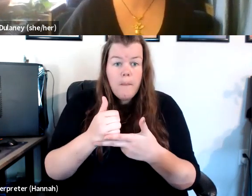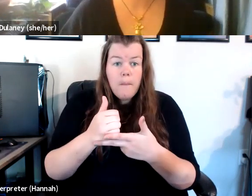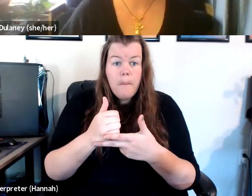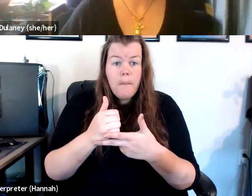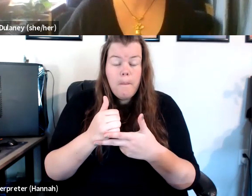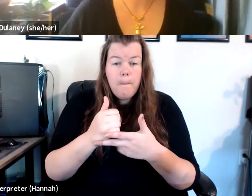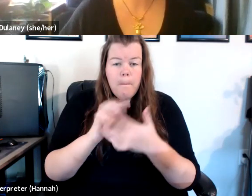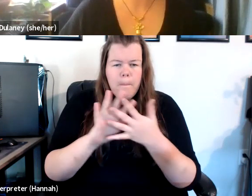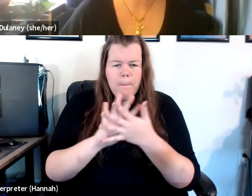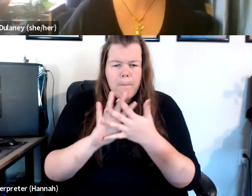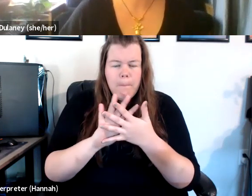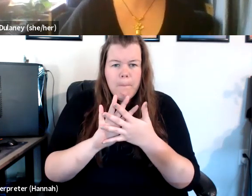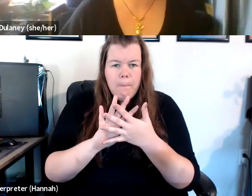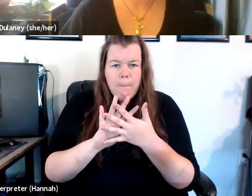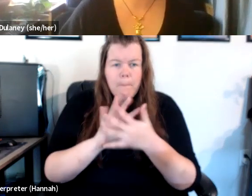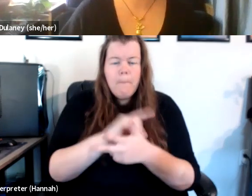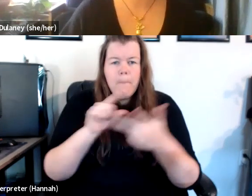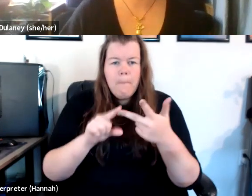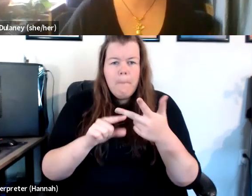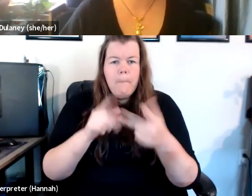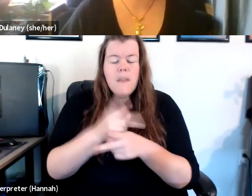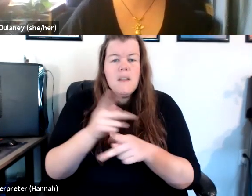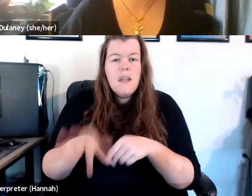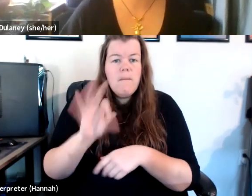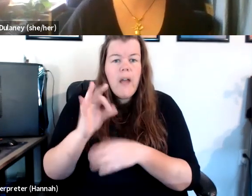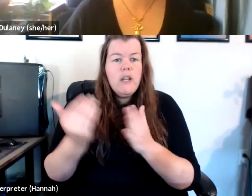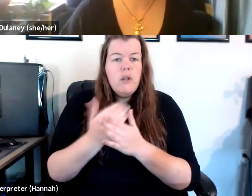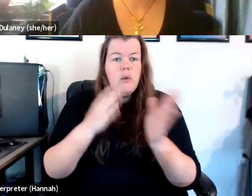alternatives, and keep finding new ways to use less restrictive alternatives.